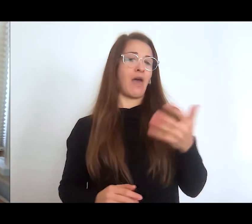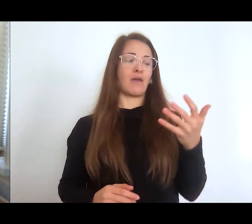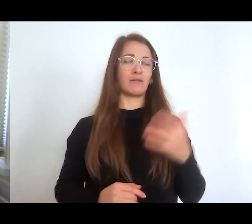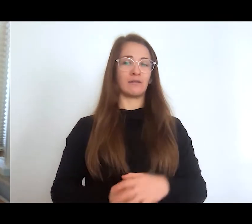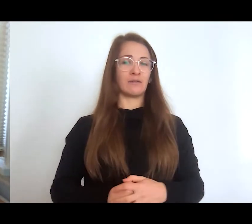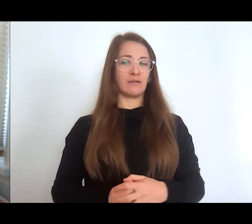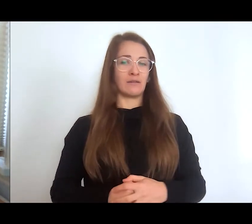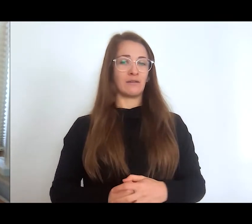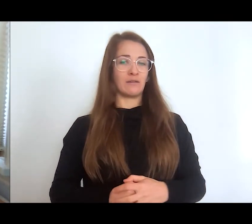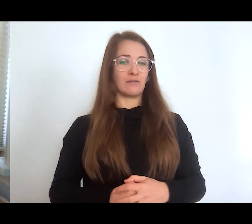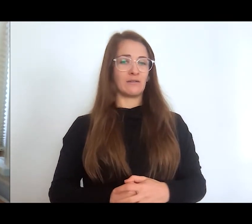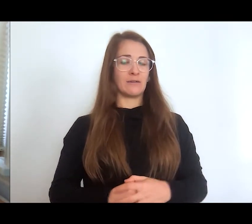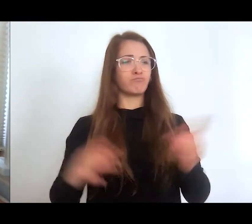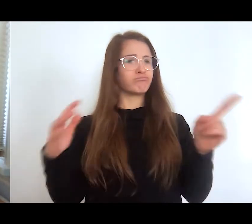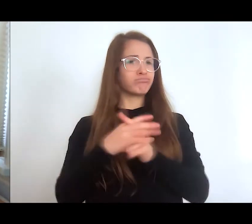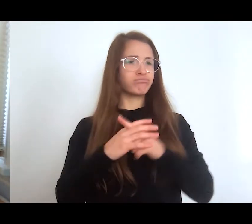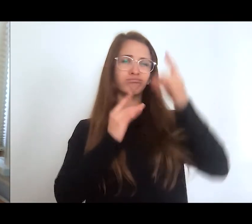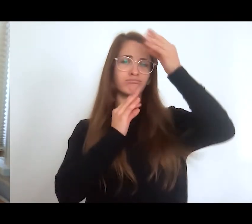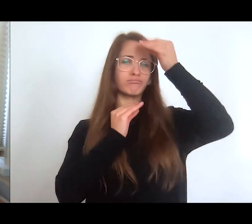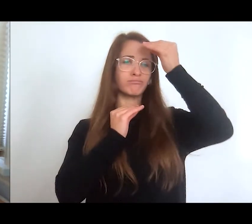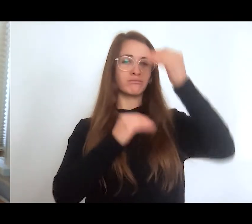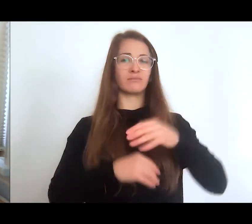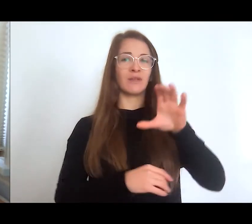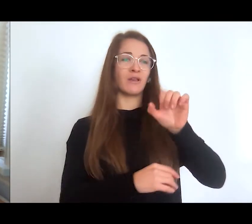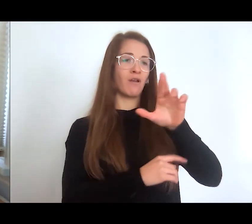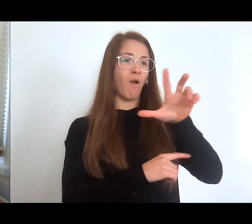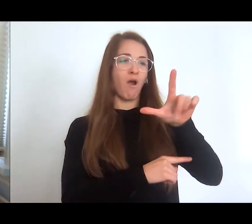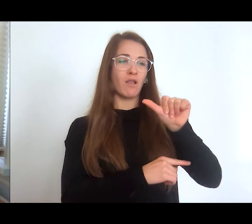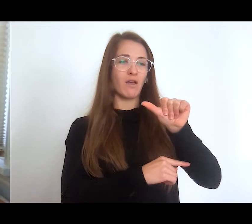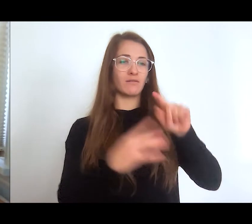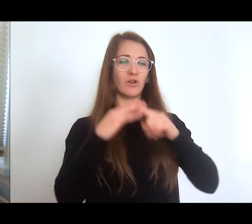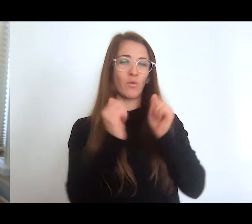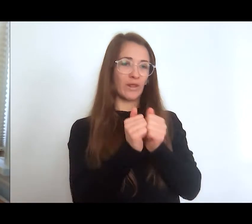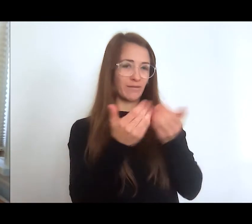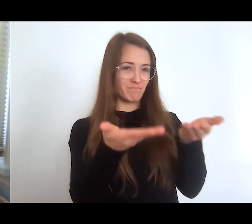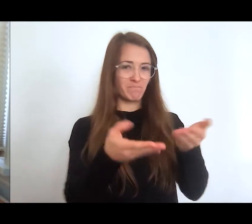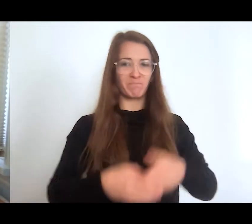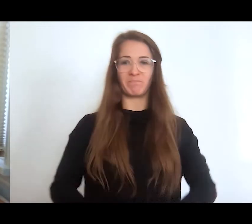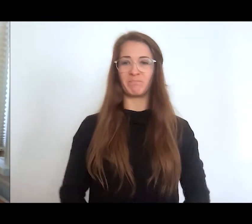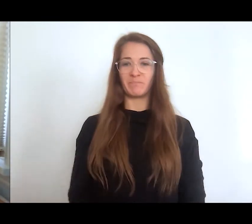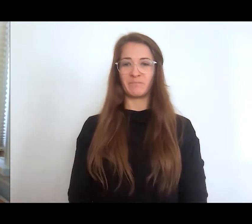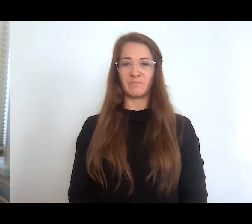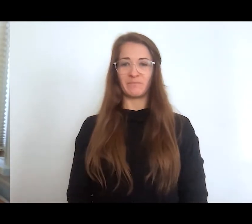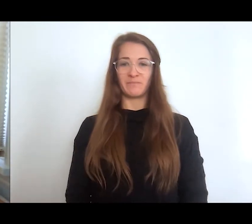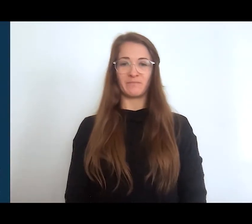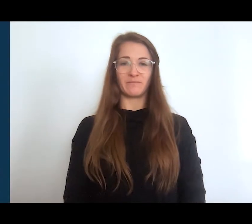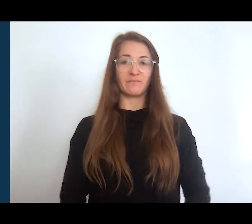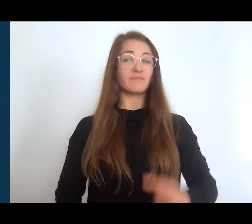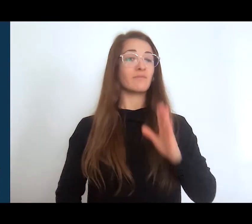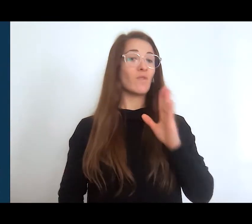THAT, YOU KNOW, ON YOUR RADAR. WE'LL START WITH CARLA.